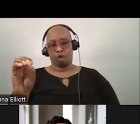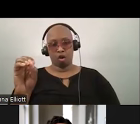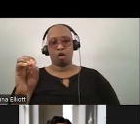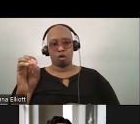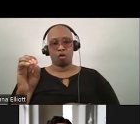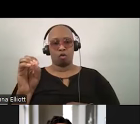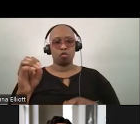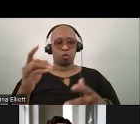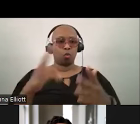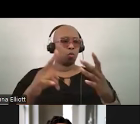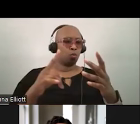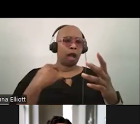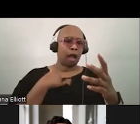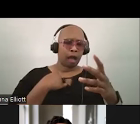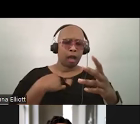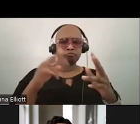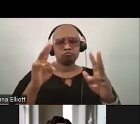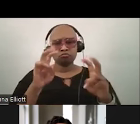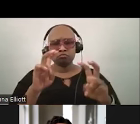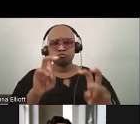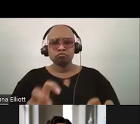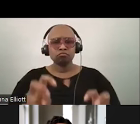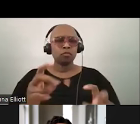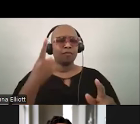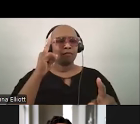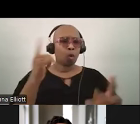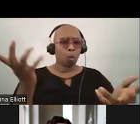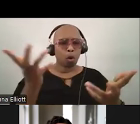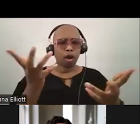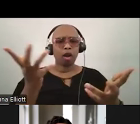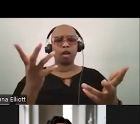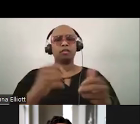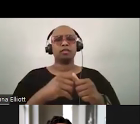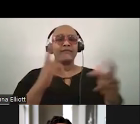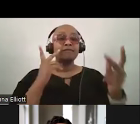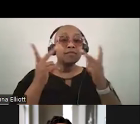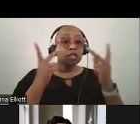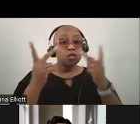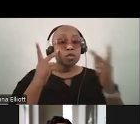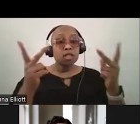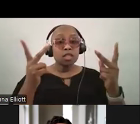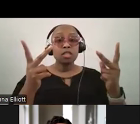have to put eyes on and visually assess. That's really what we're doing. But there's software